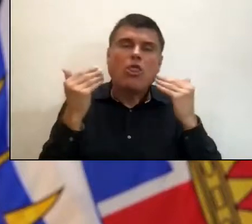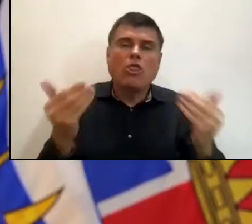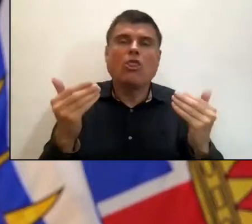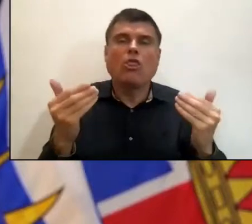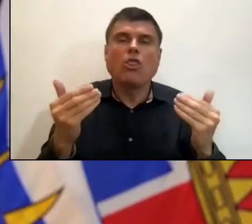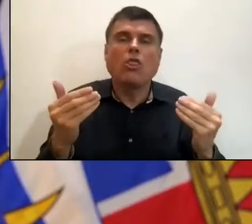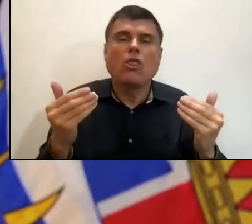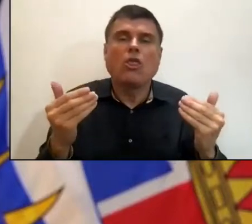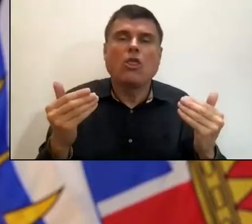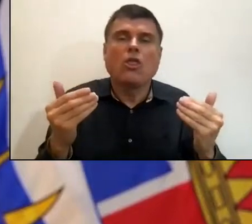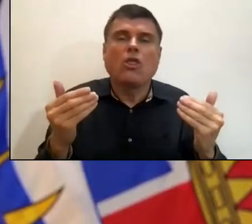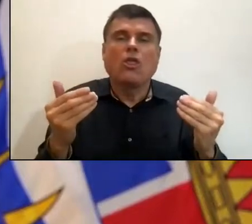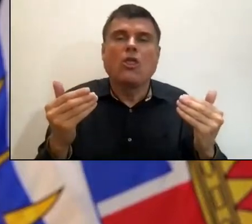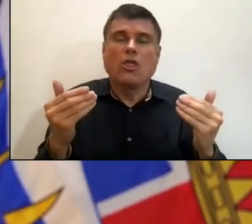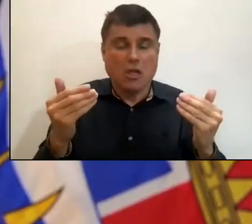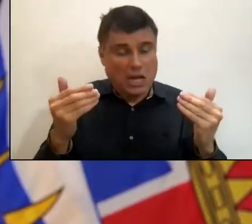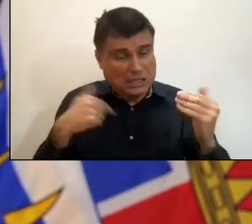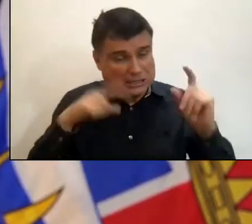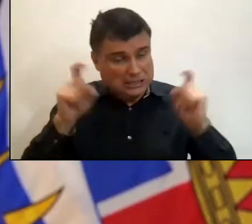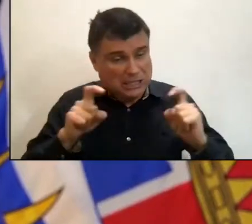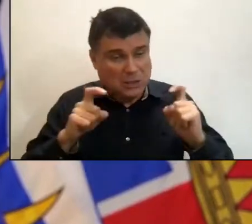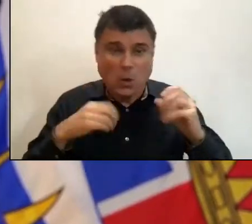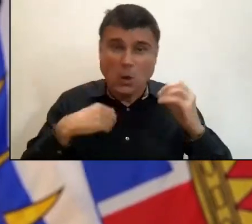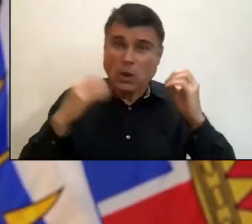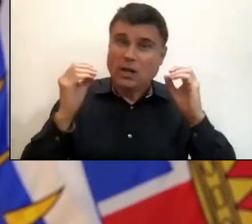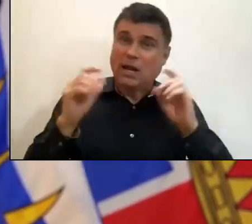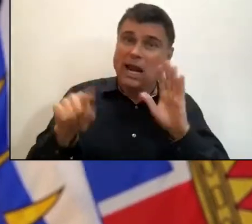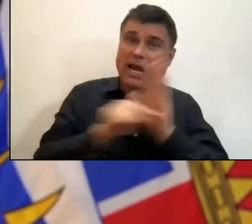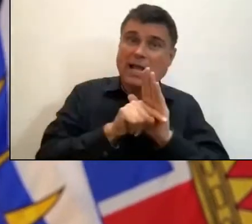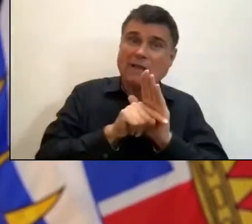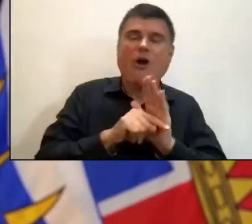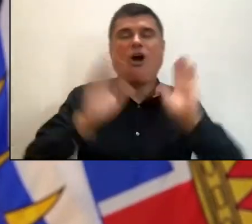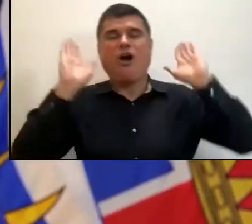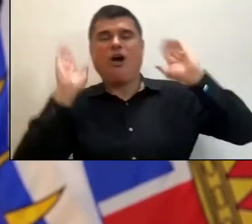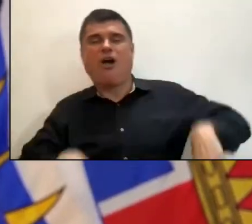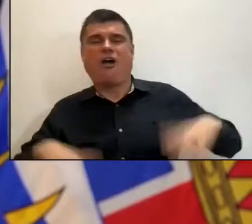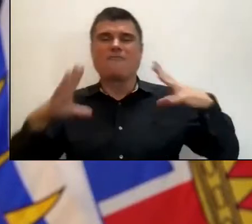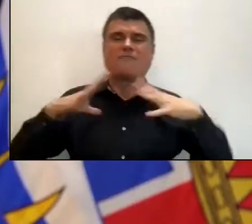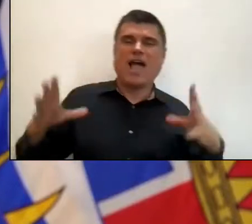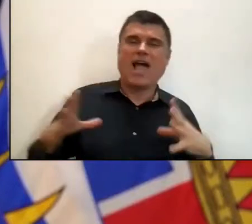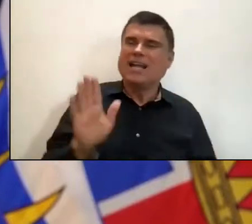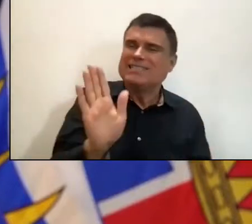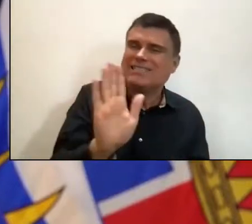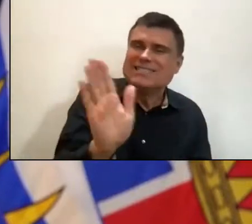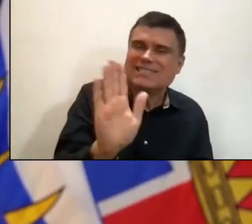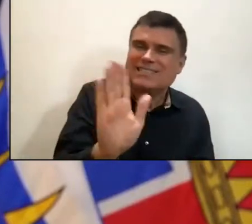Those don't work well. And our strategy has always been to use them where it makes a